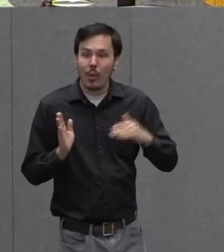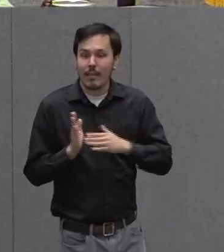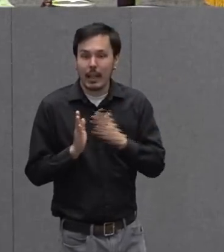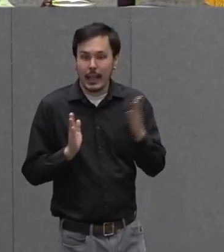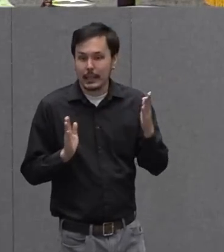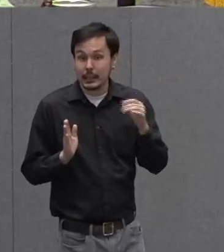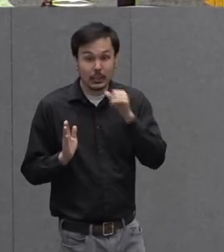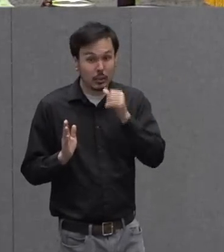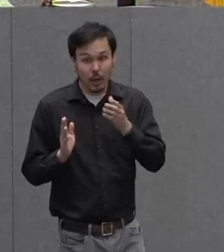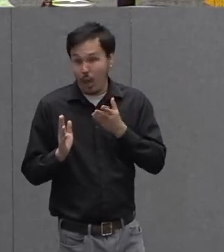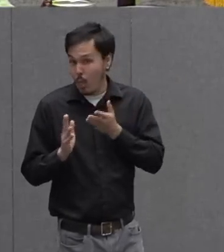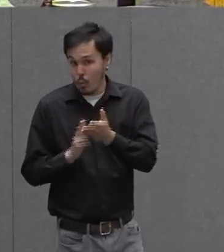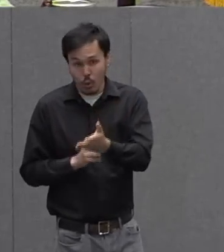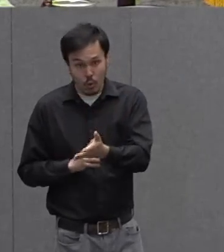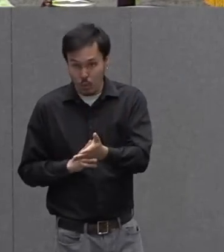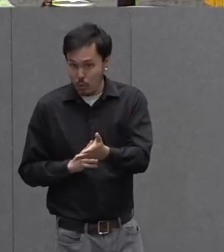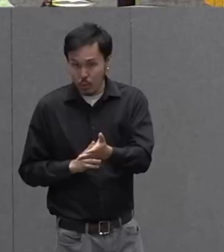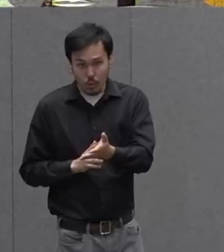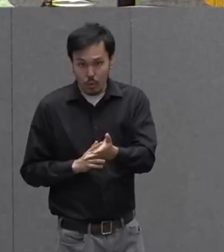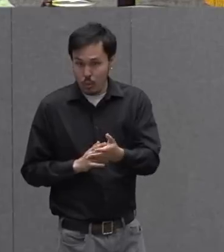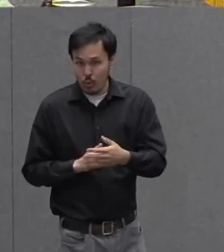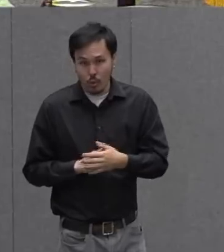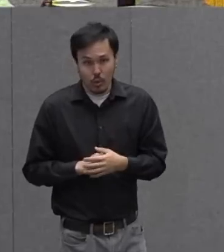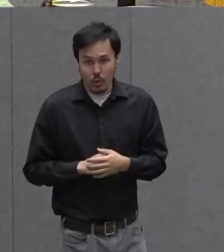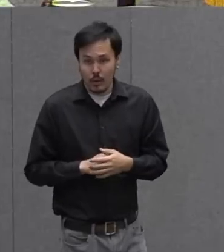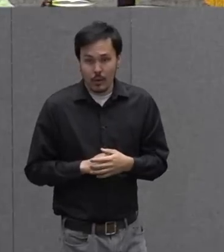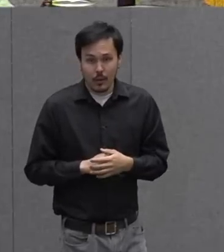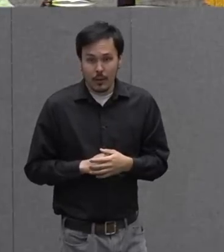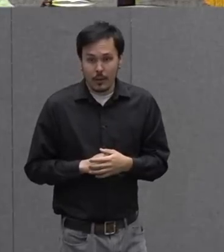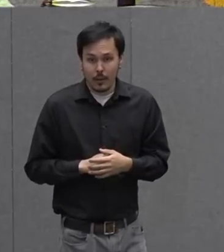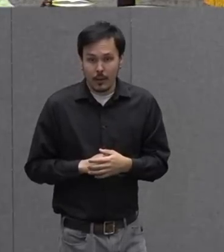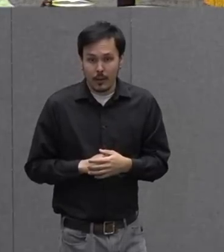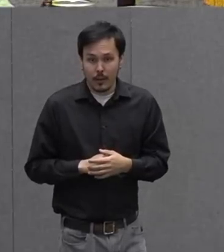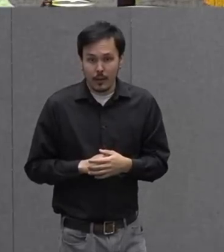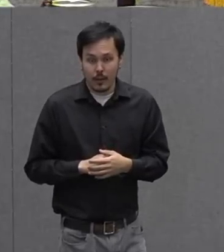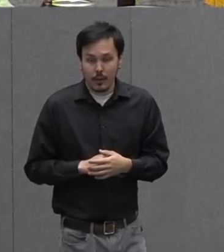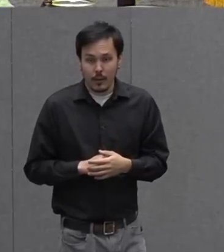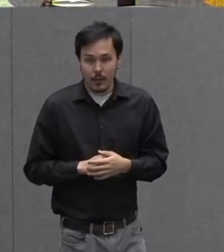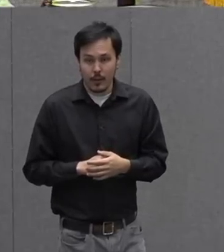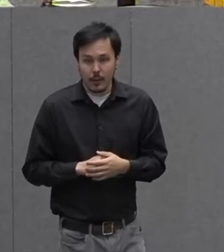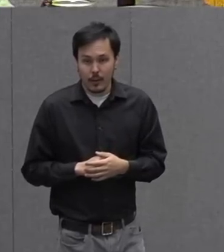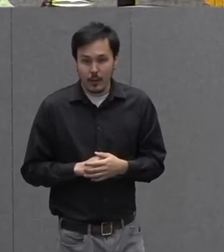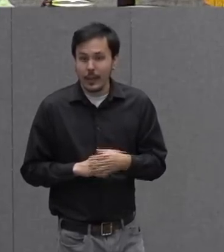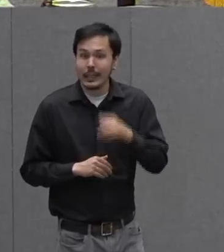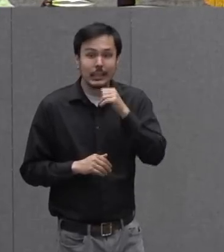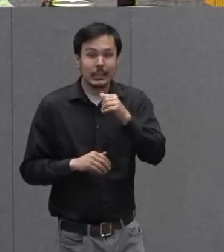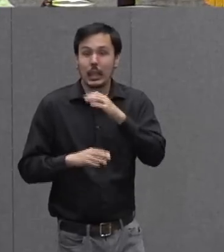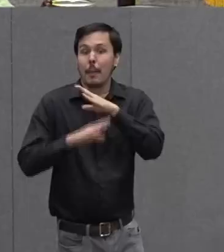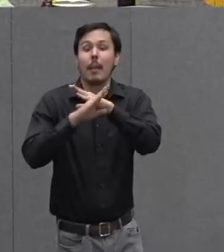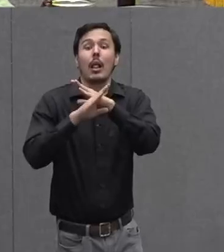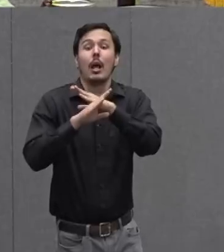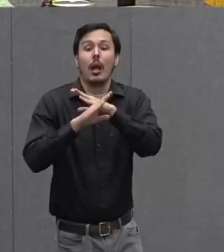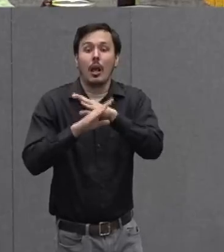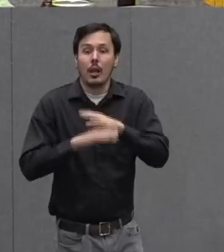it's not passing through, it's not going through at all,